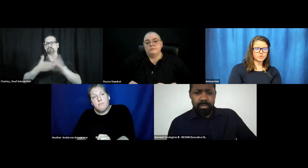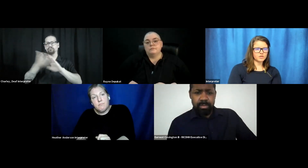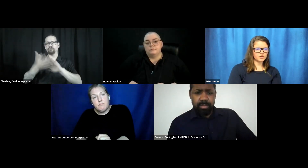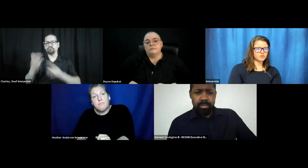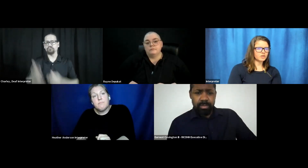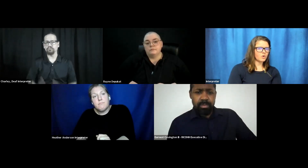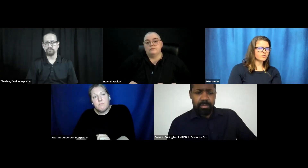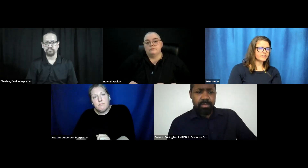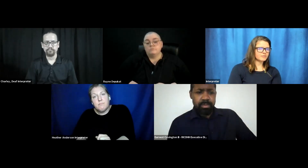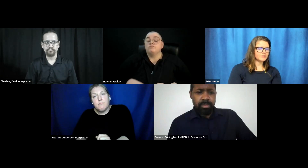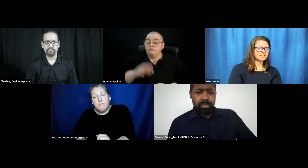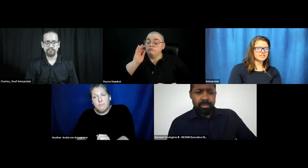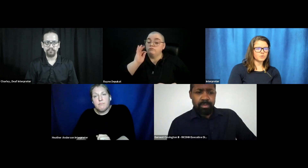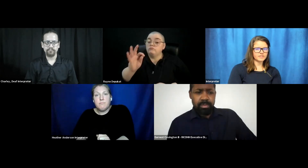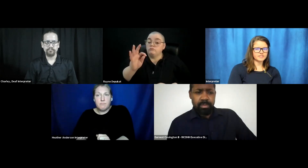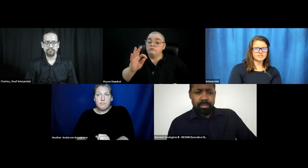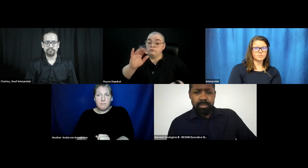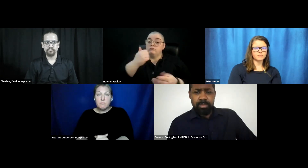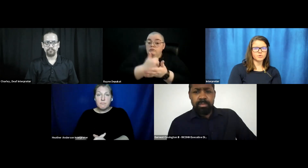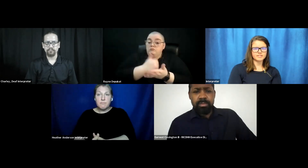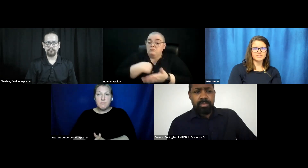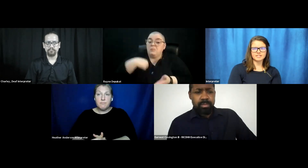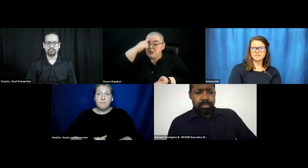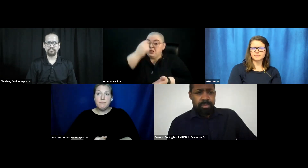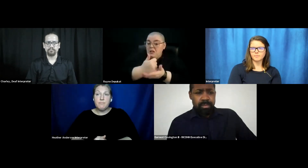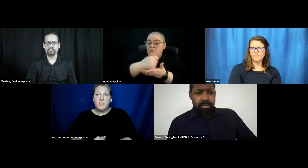that you can look over them and see what the system and processes.